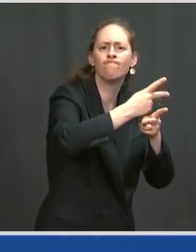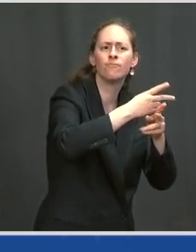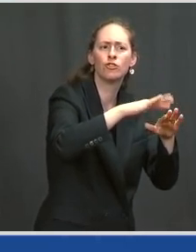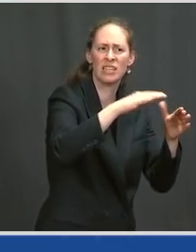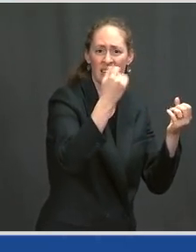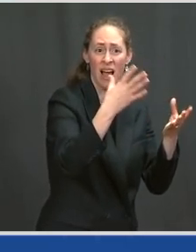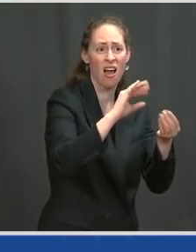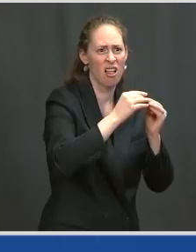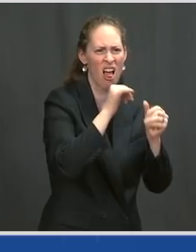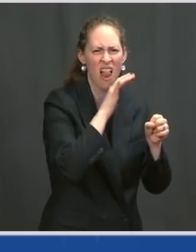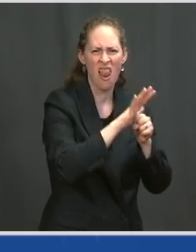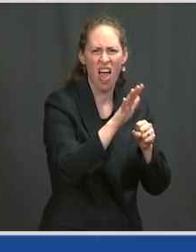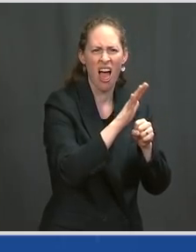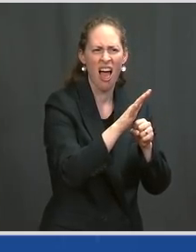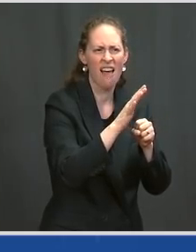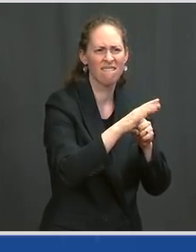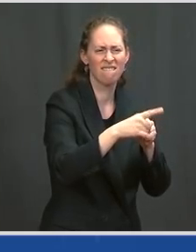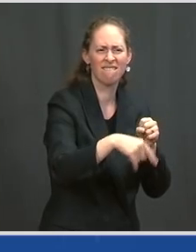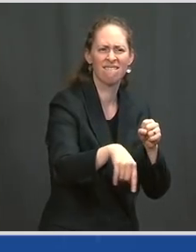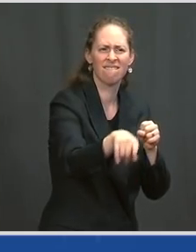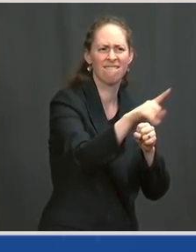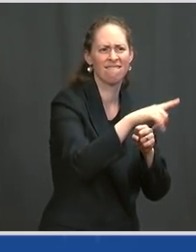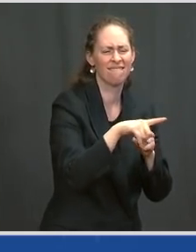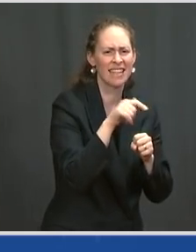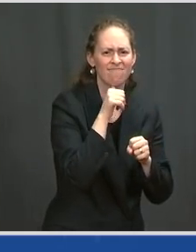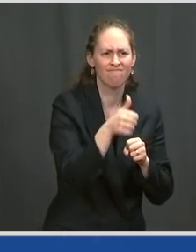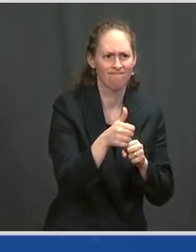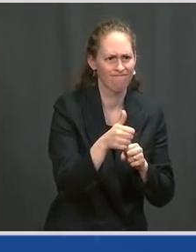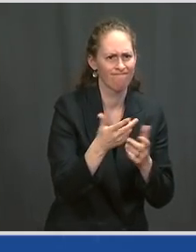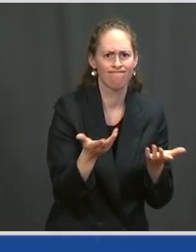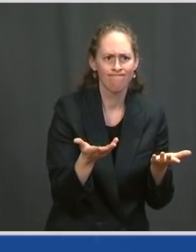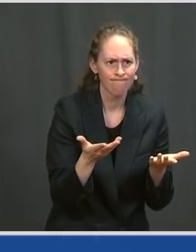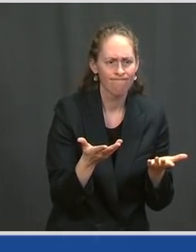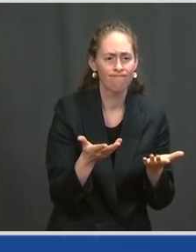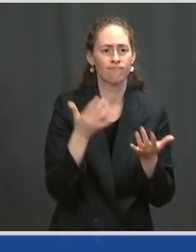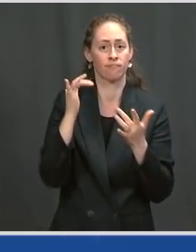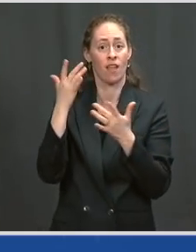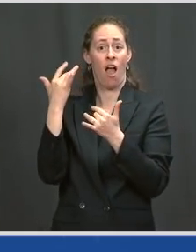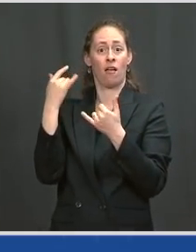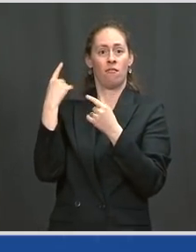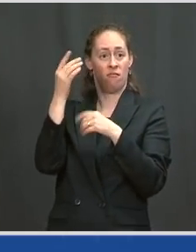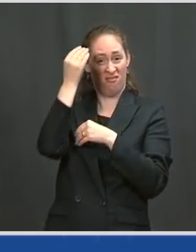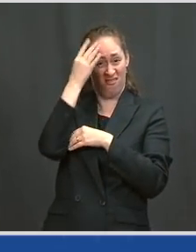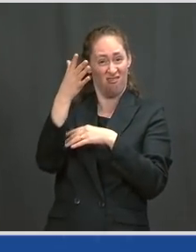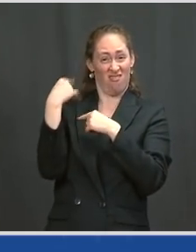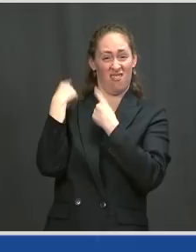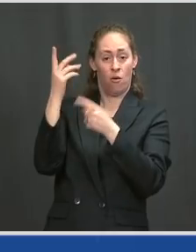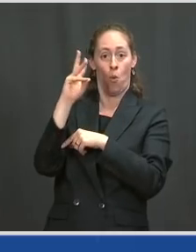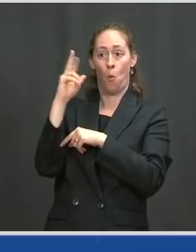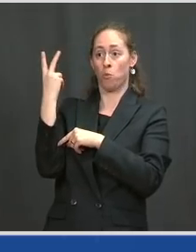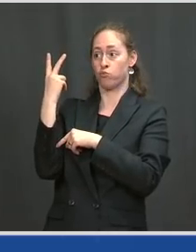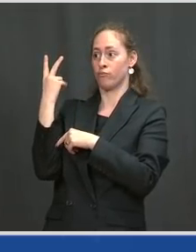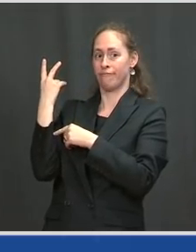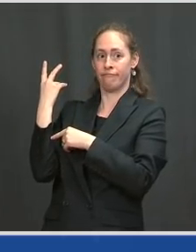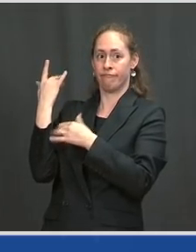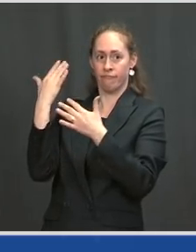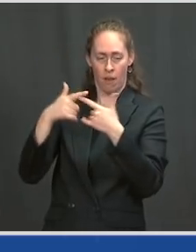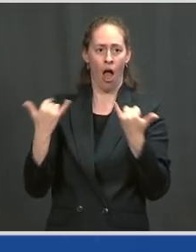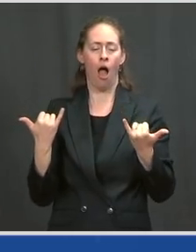Today, my administration is releasing guidance to states to help get the funds they need out the door